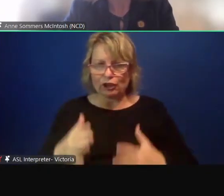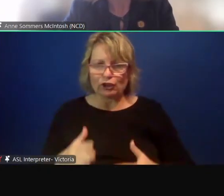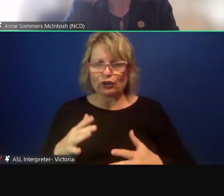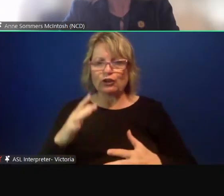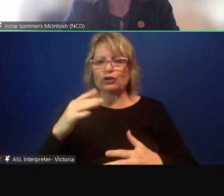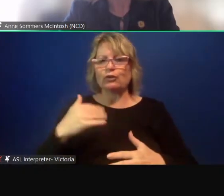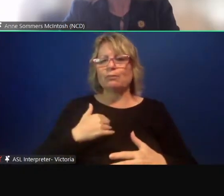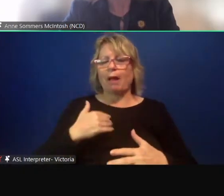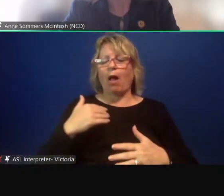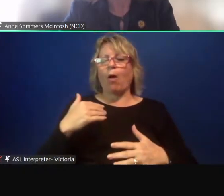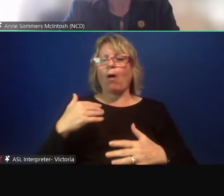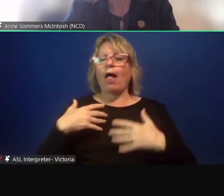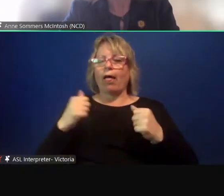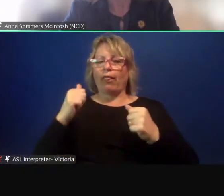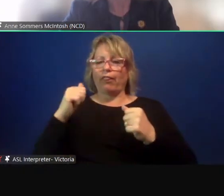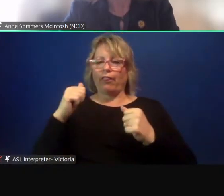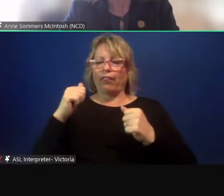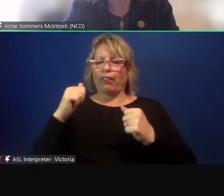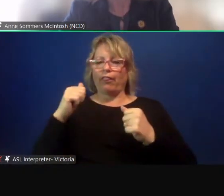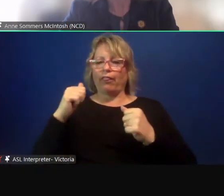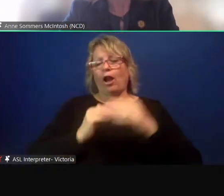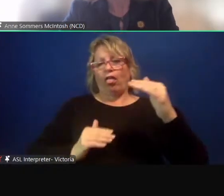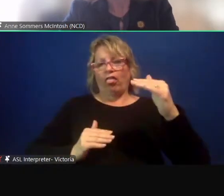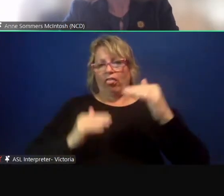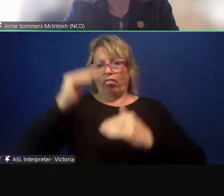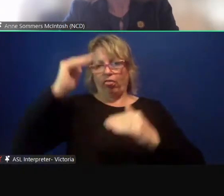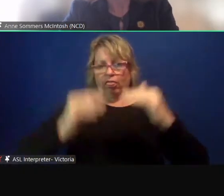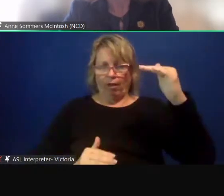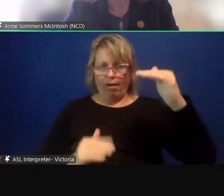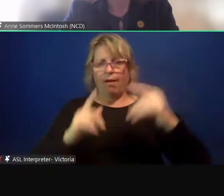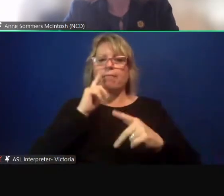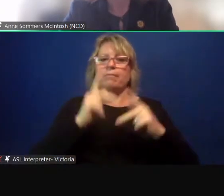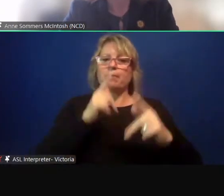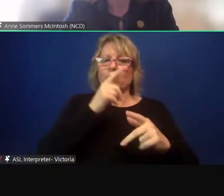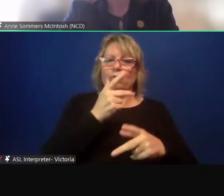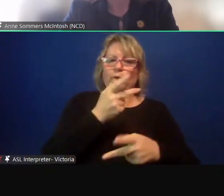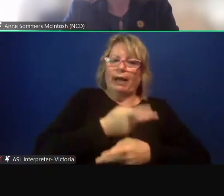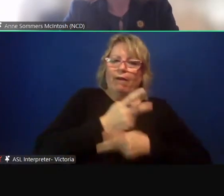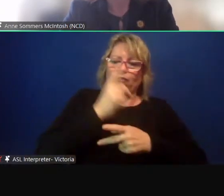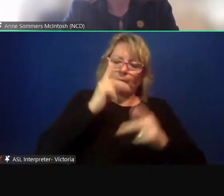researchers, physicians, caring for people with disabilities, healthcare and disability